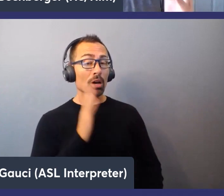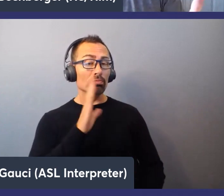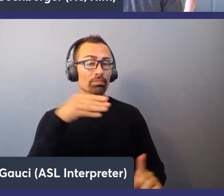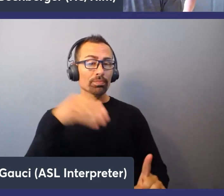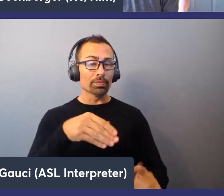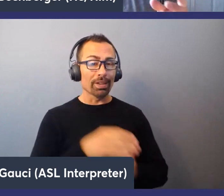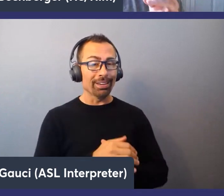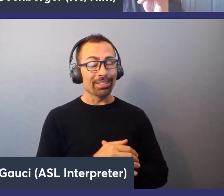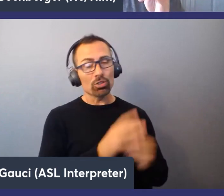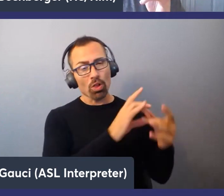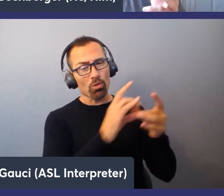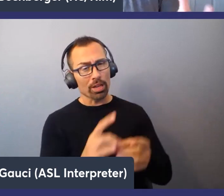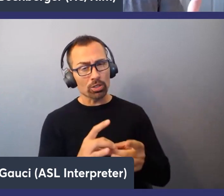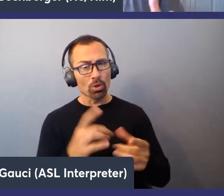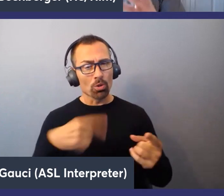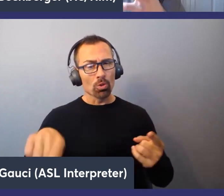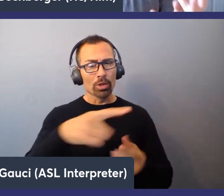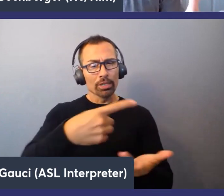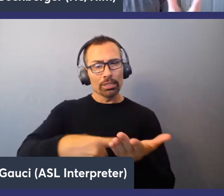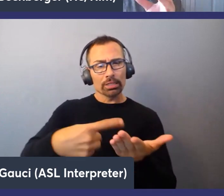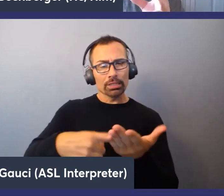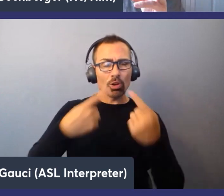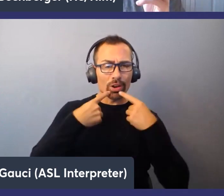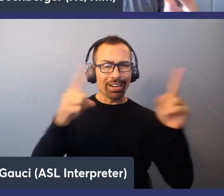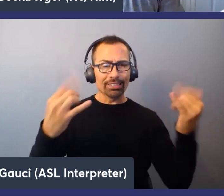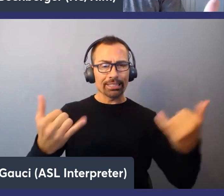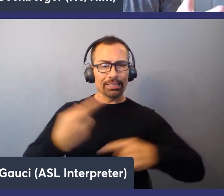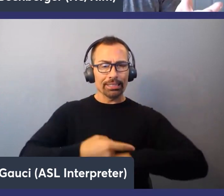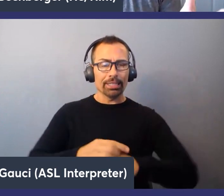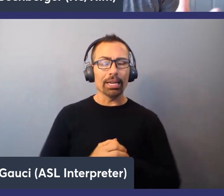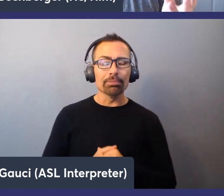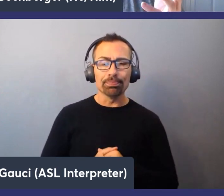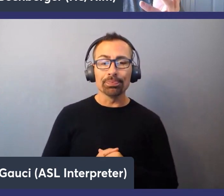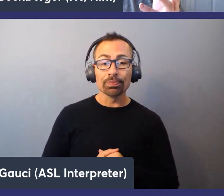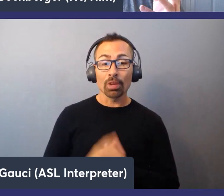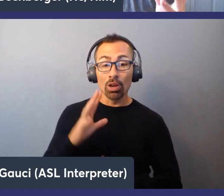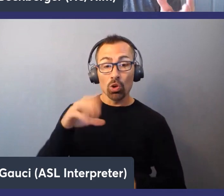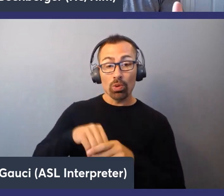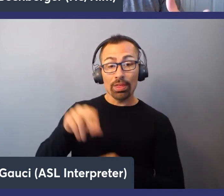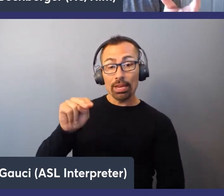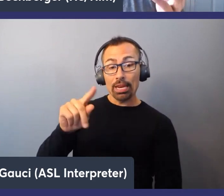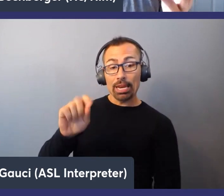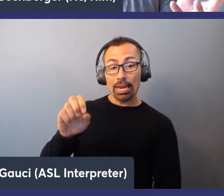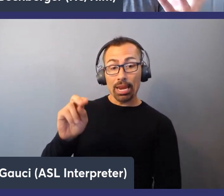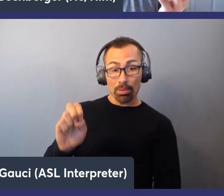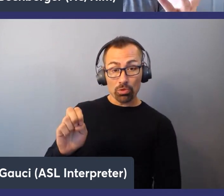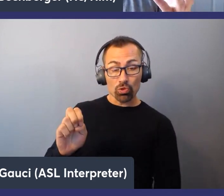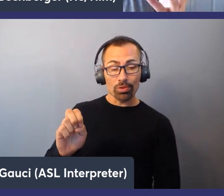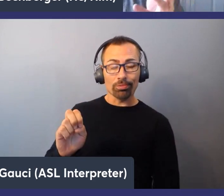So Neptune in the graph database space in general, right now there's not a single query language